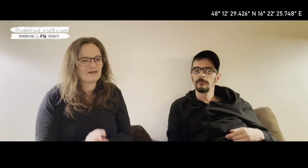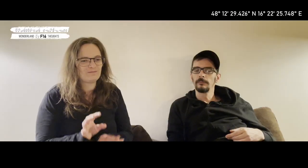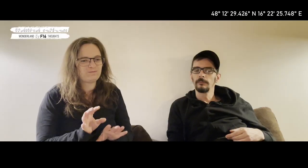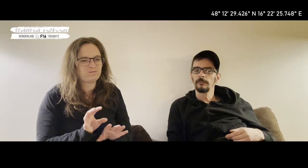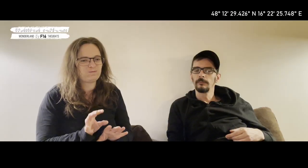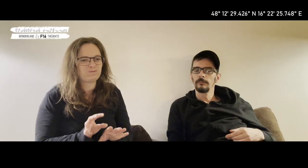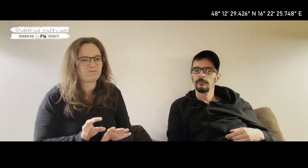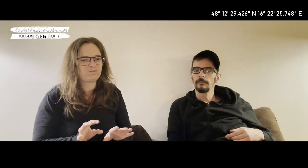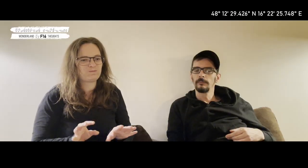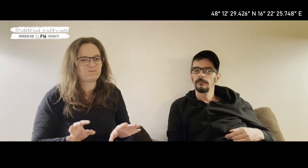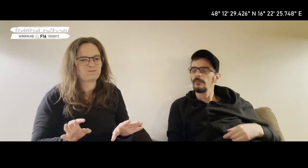The fog rises.